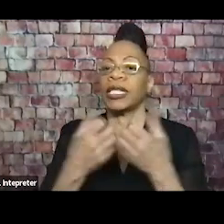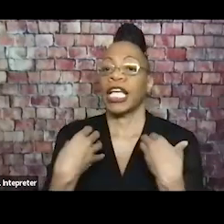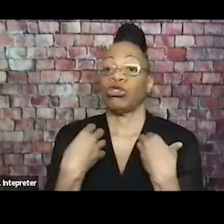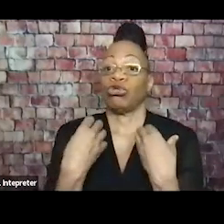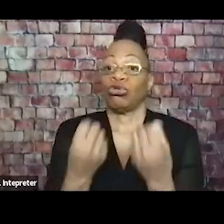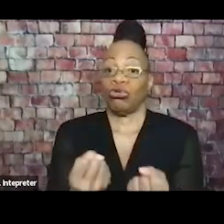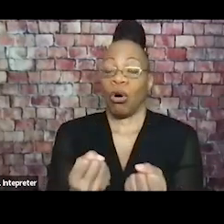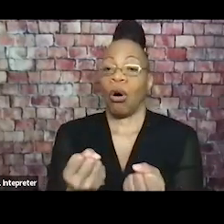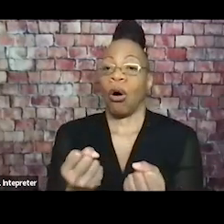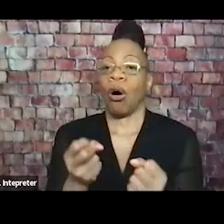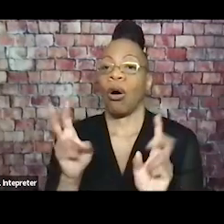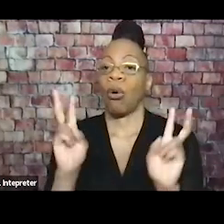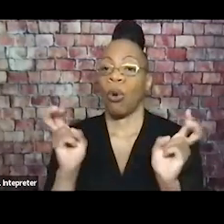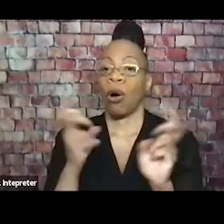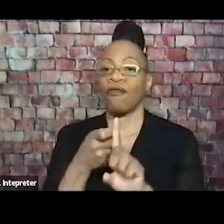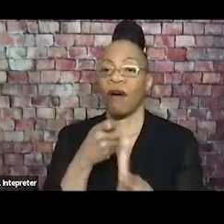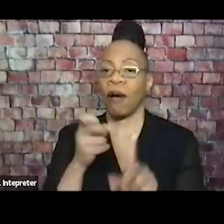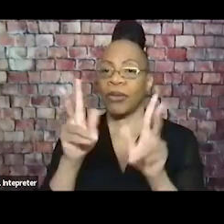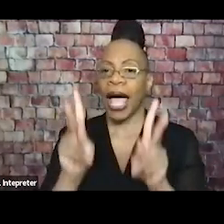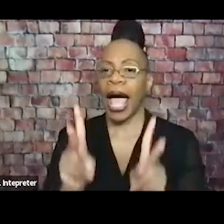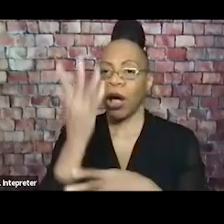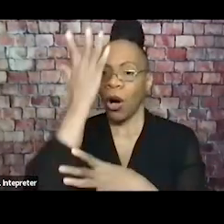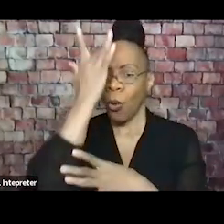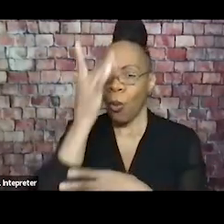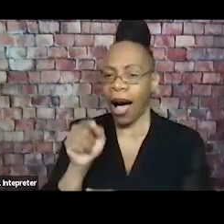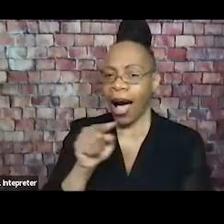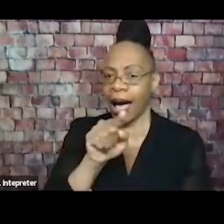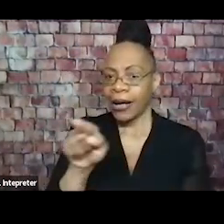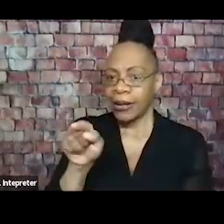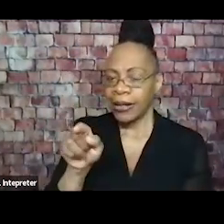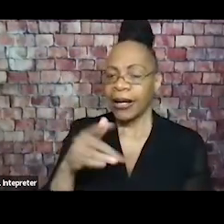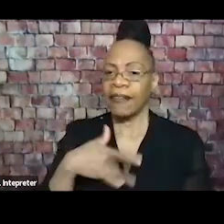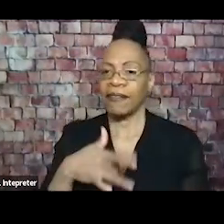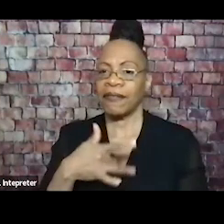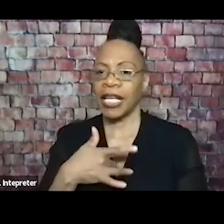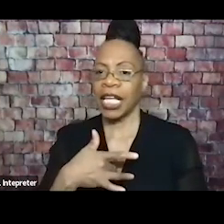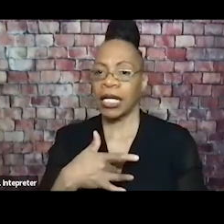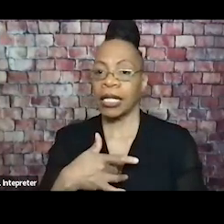about why they feel they're at a point in their life where they need to apply for disability records.